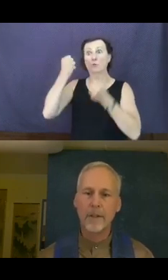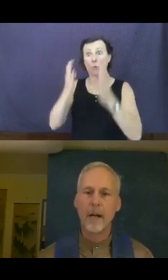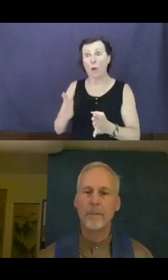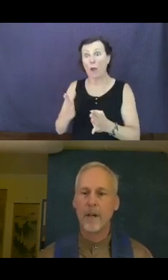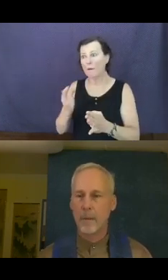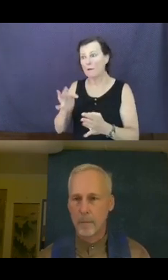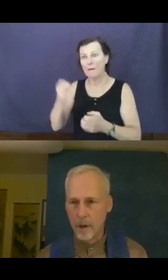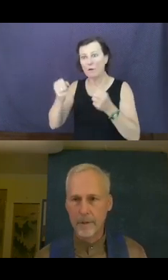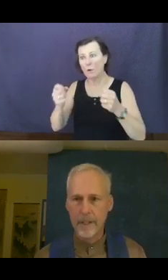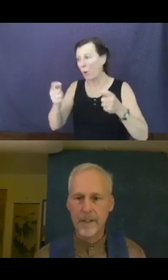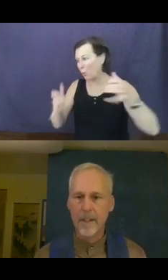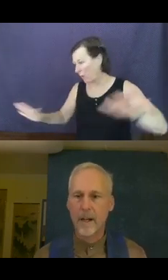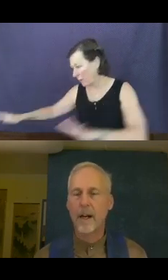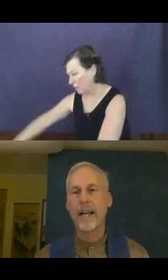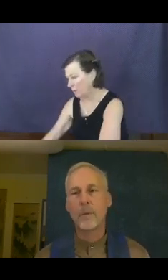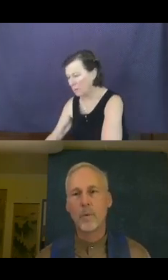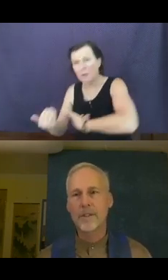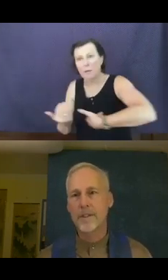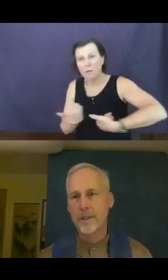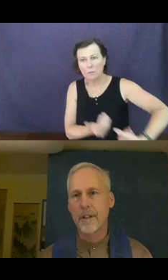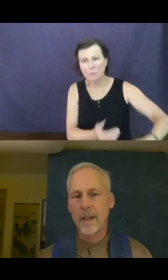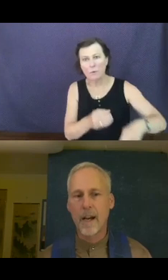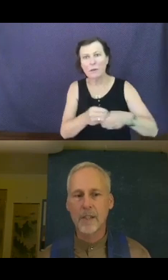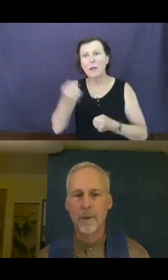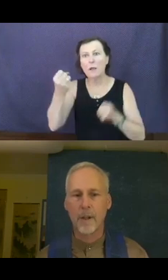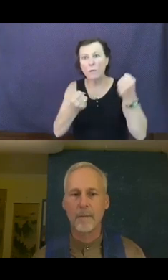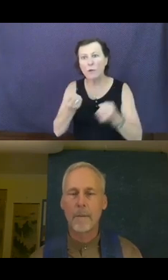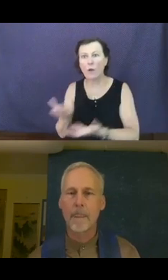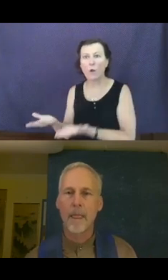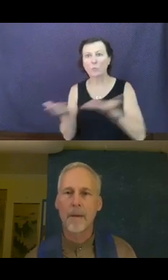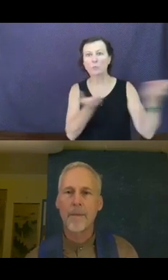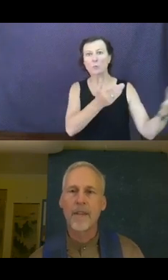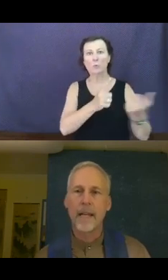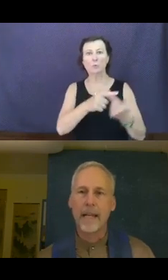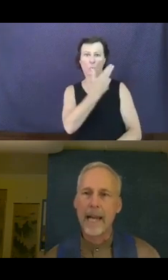up, brought her into the car, and whisked her to the hospital. And as